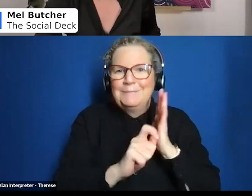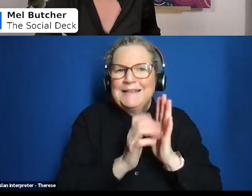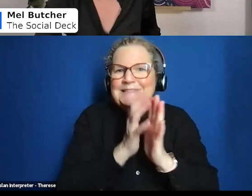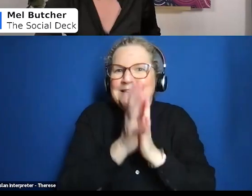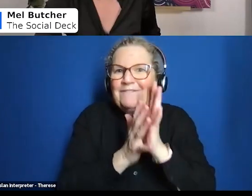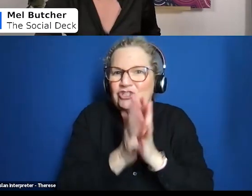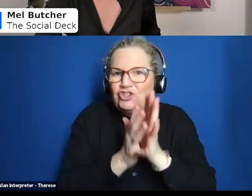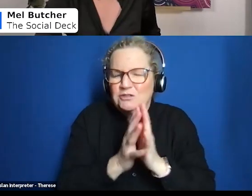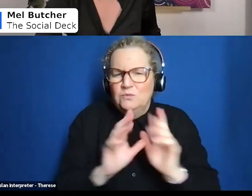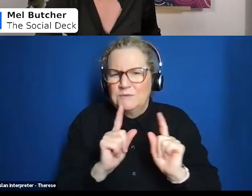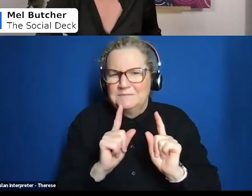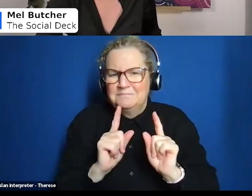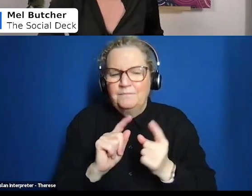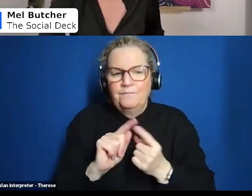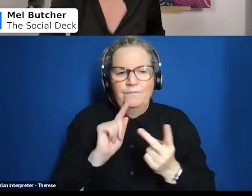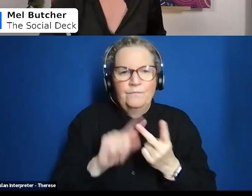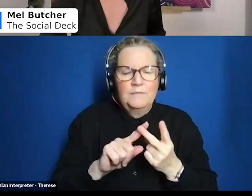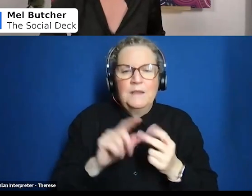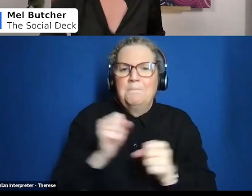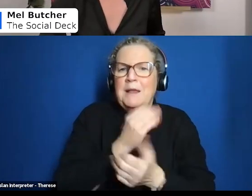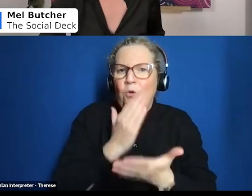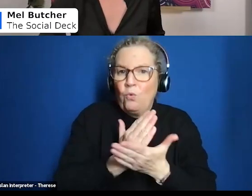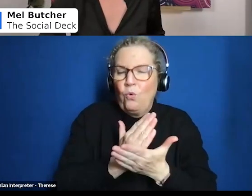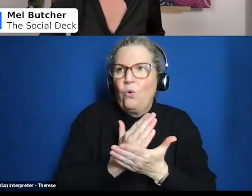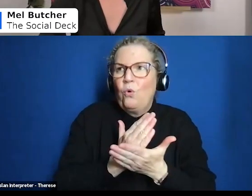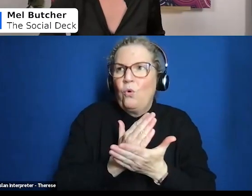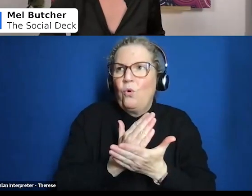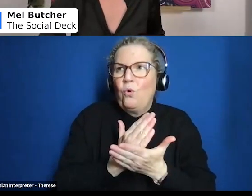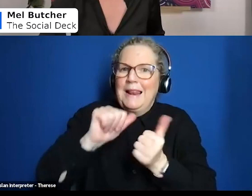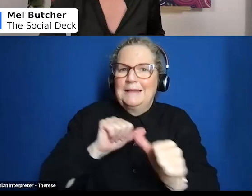It includes also making sure that we are collecting the best data in relation